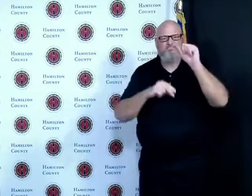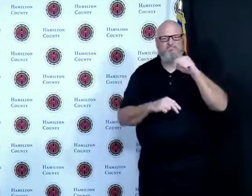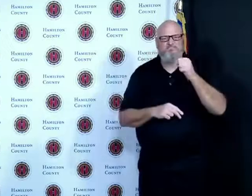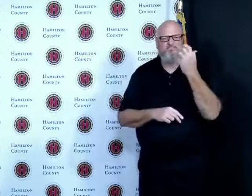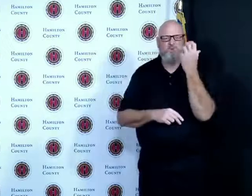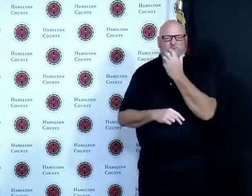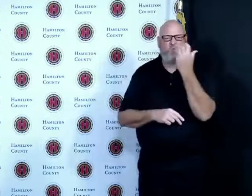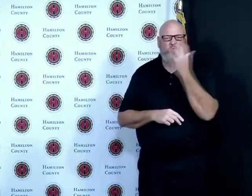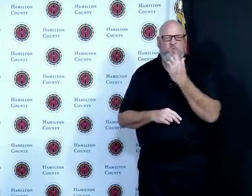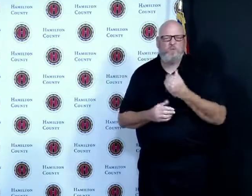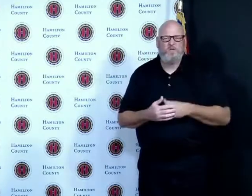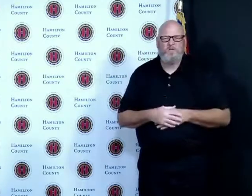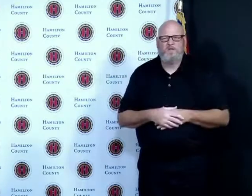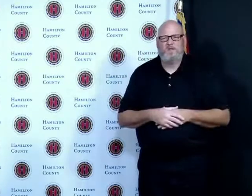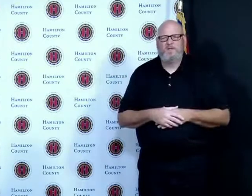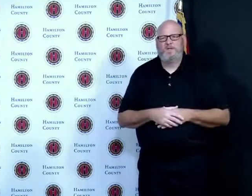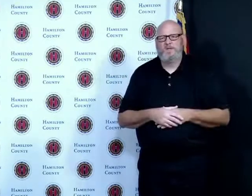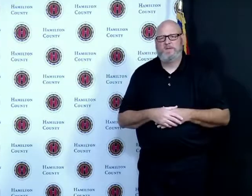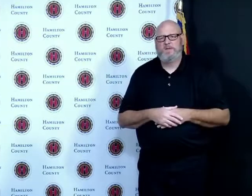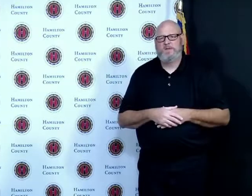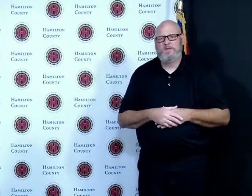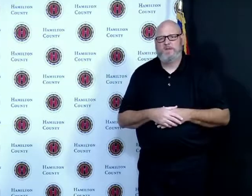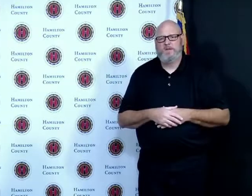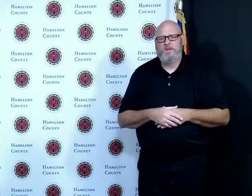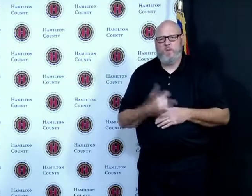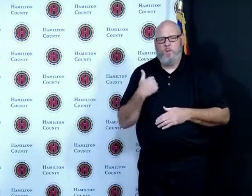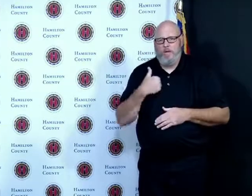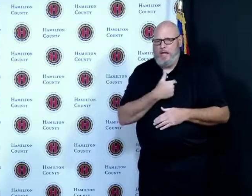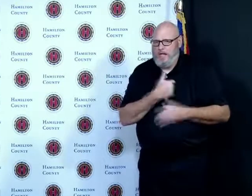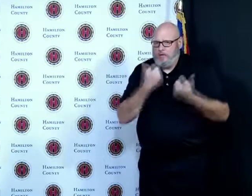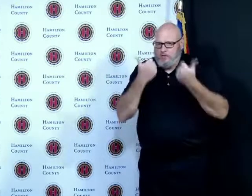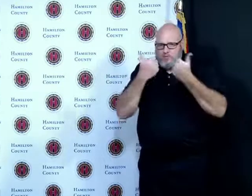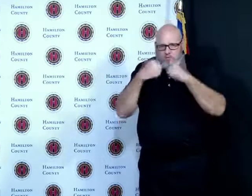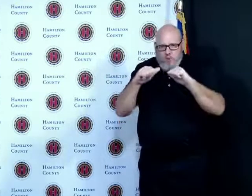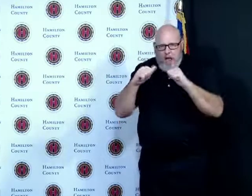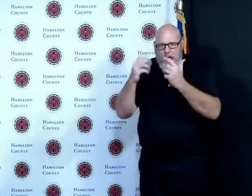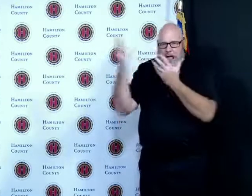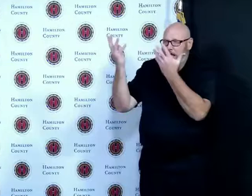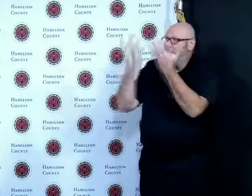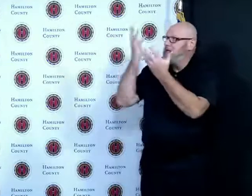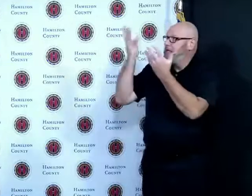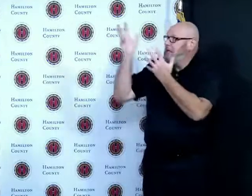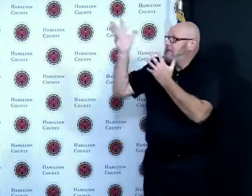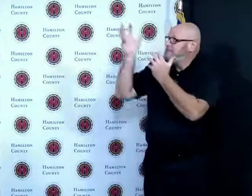we're really trying to be good partners and keep up but it's it's very challenging the